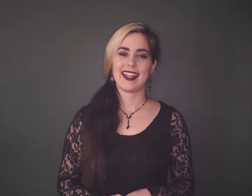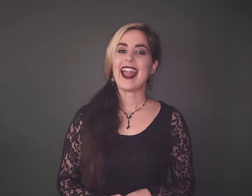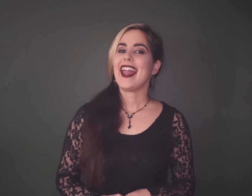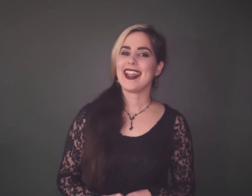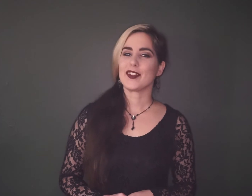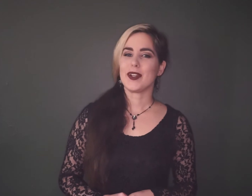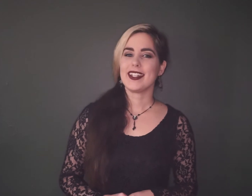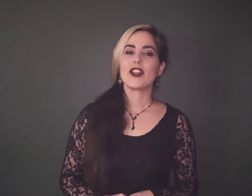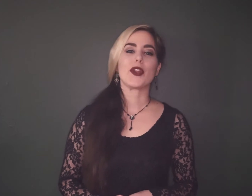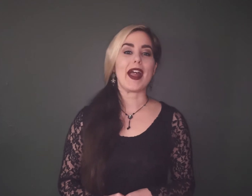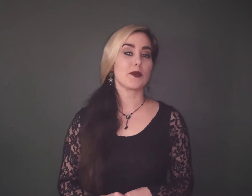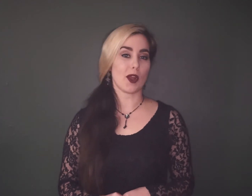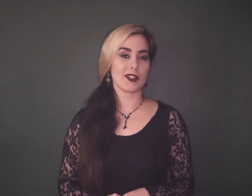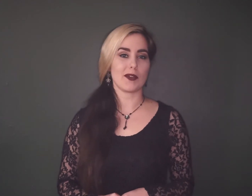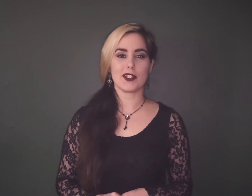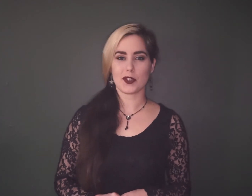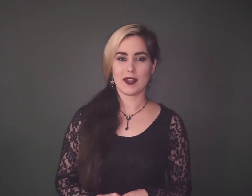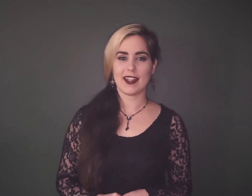[Captions based on English Interpretation] Hey everyone! So, as promised on my social media...